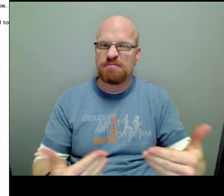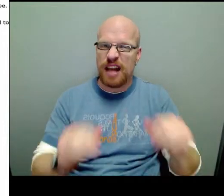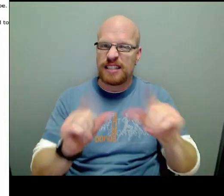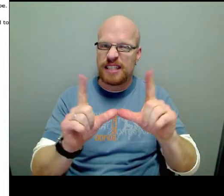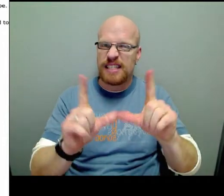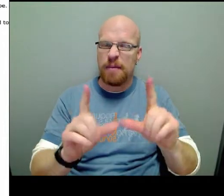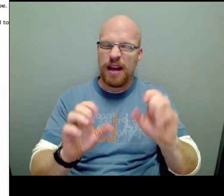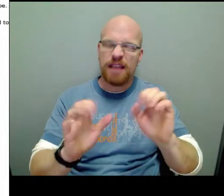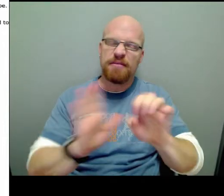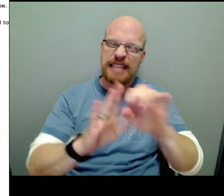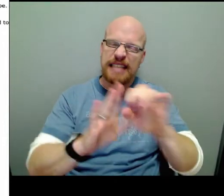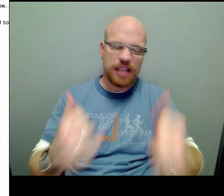That's the example now.